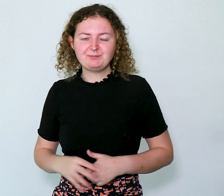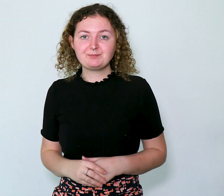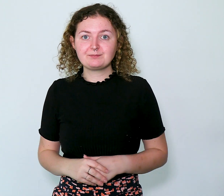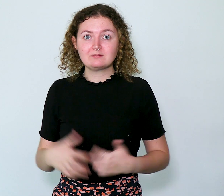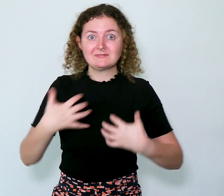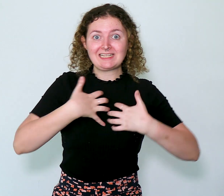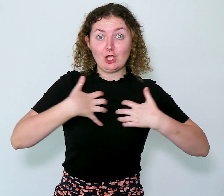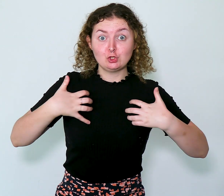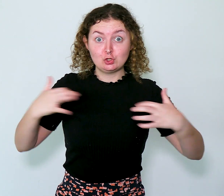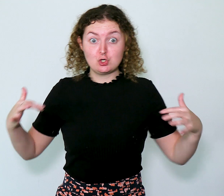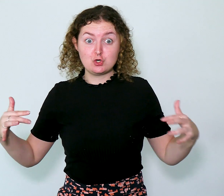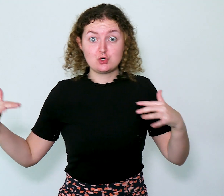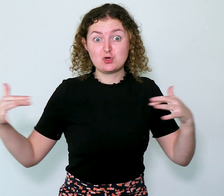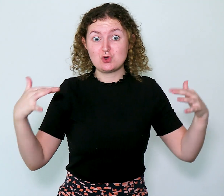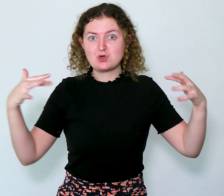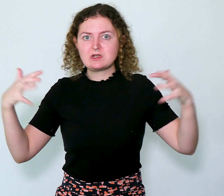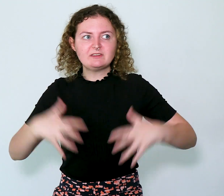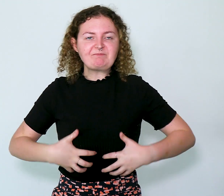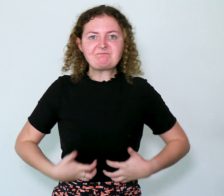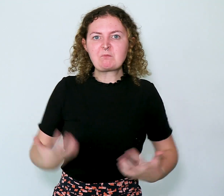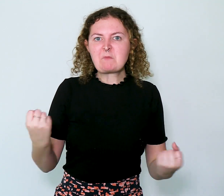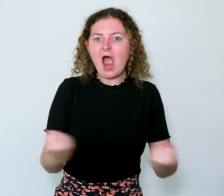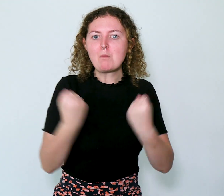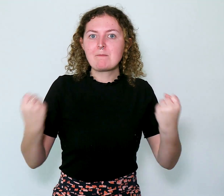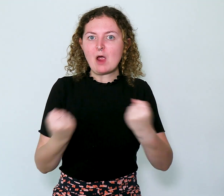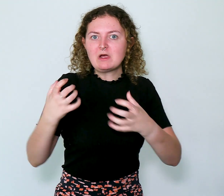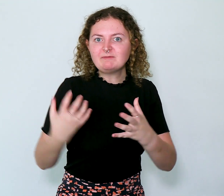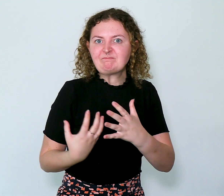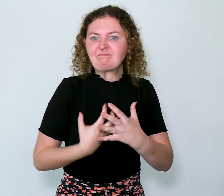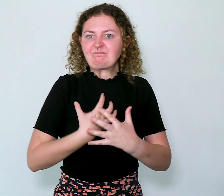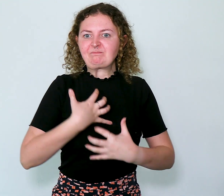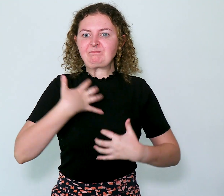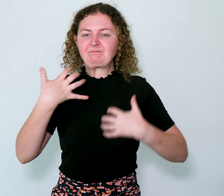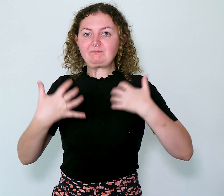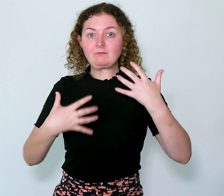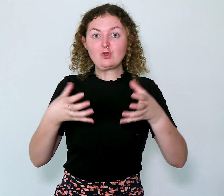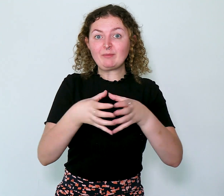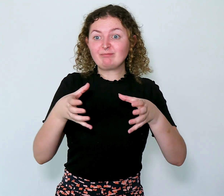As tensions rise and the hunger for power grows,